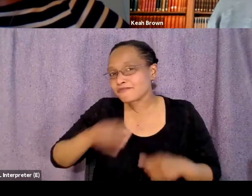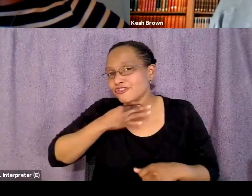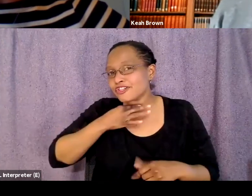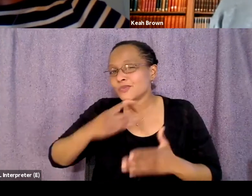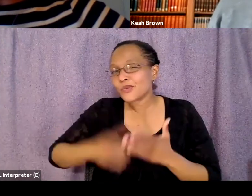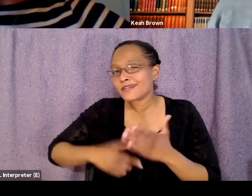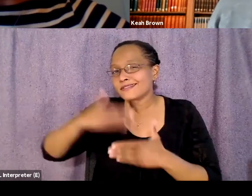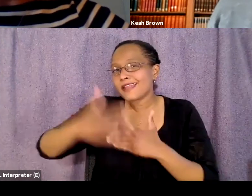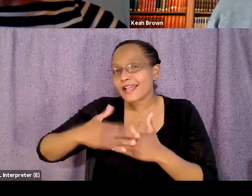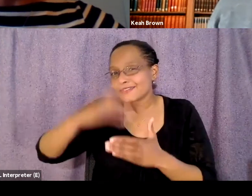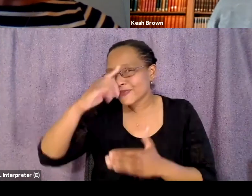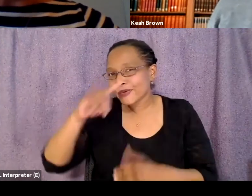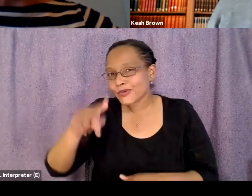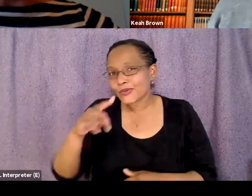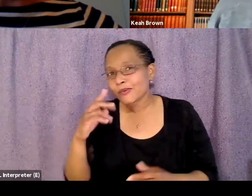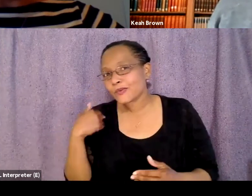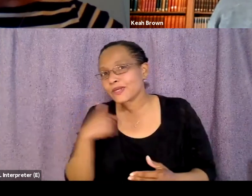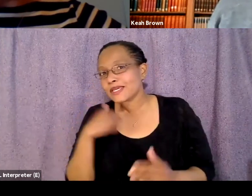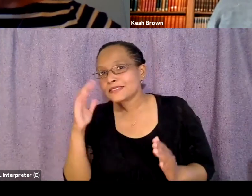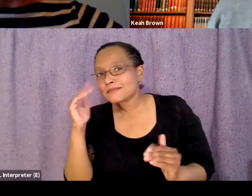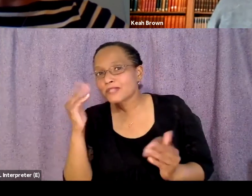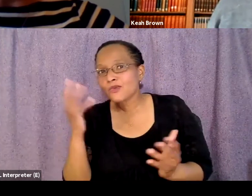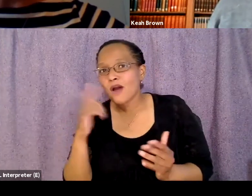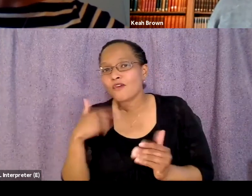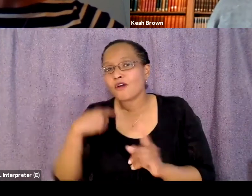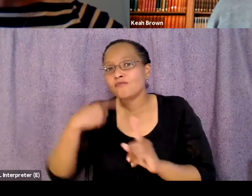we expect from you over the next month or a year or so.